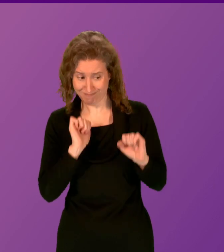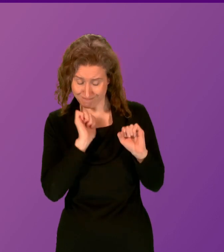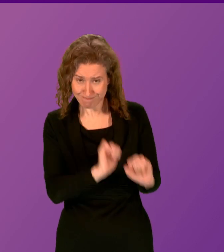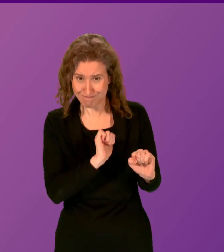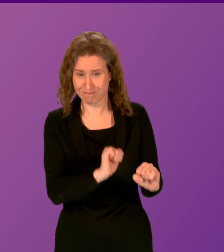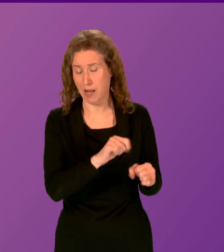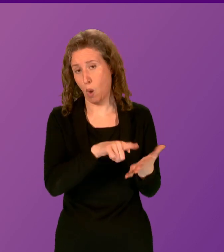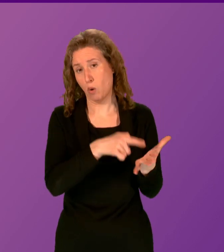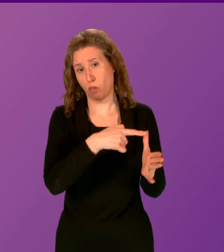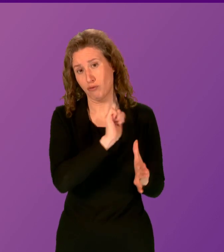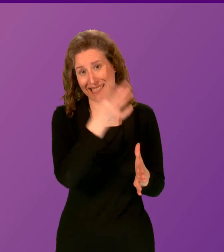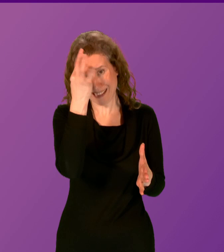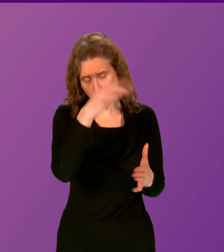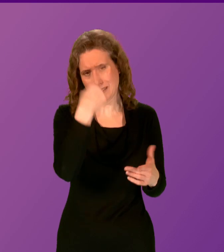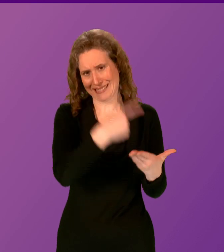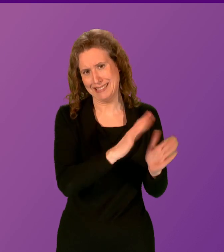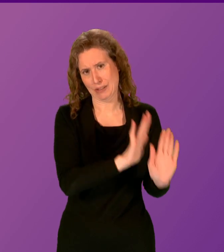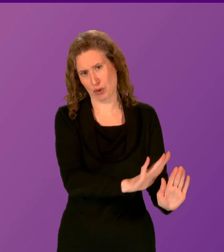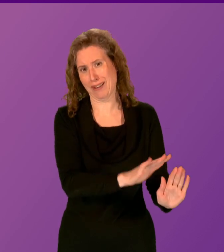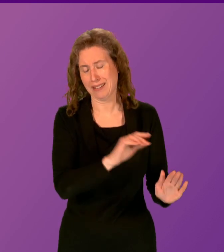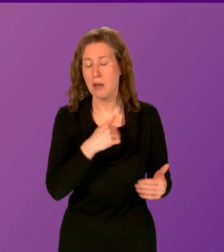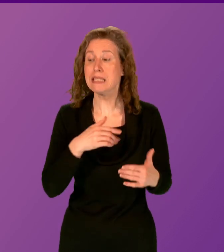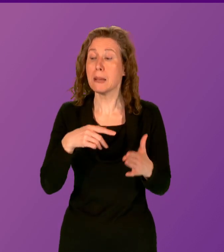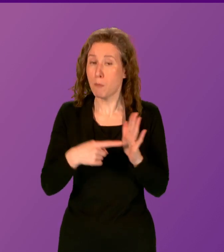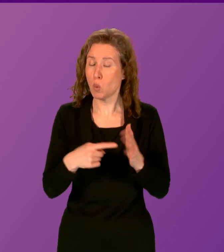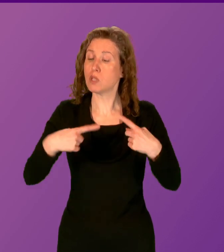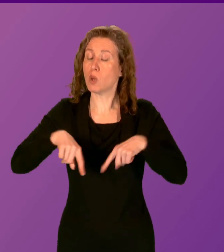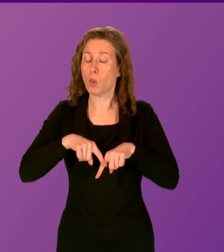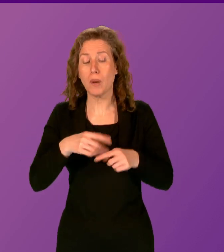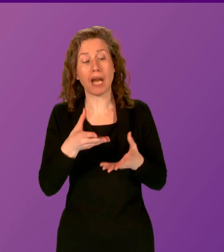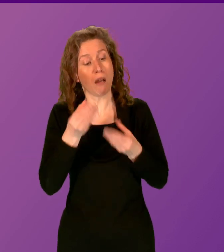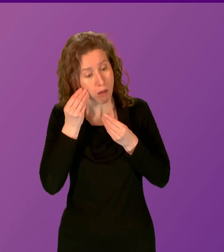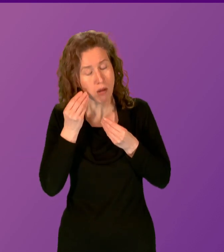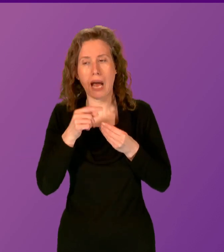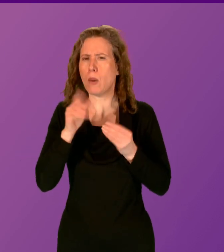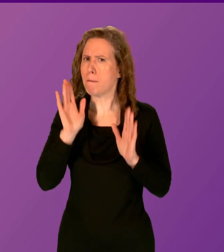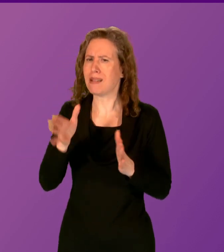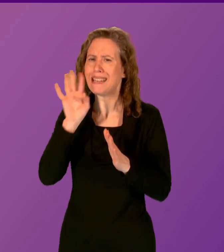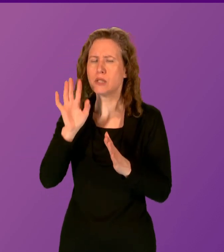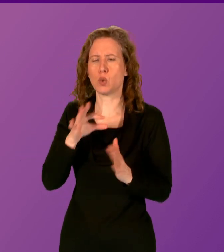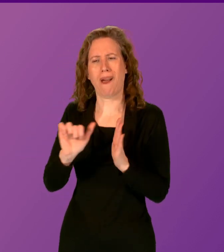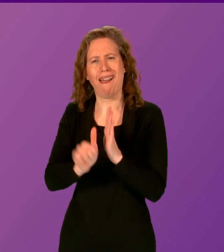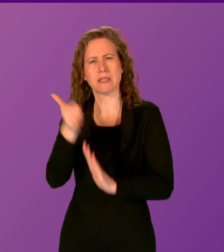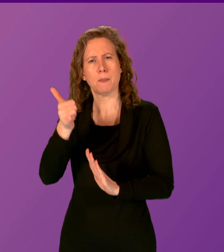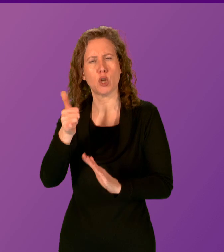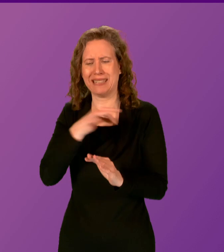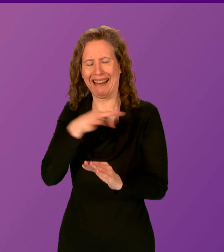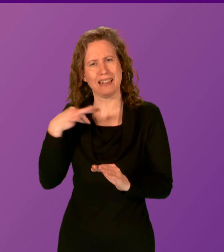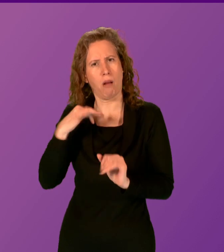However, it is also important that we take on board the expert opinion of local clinicians.